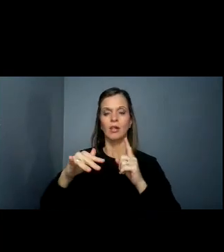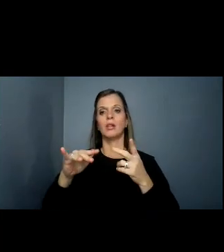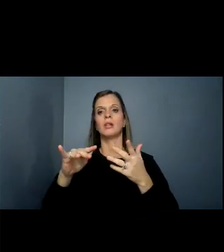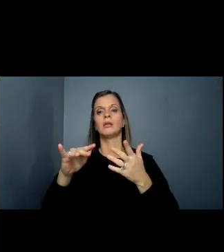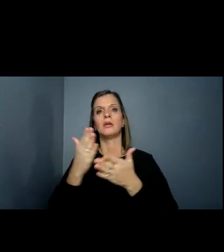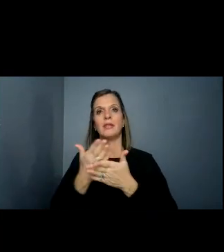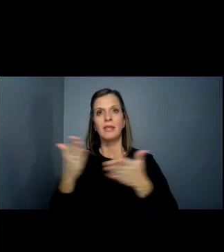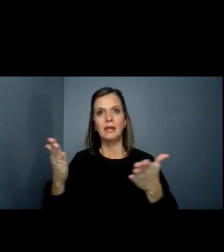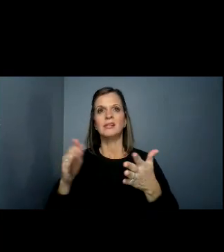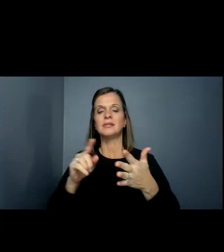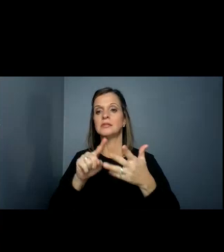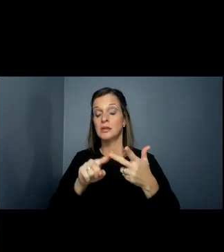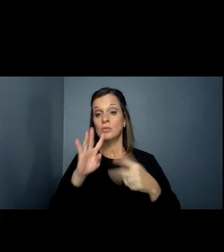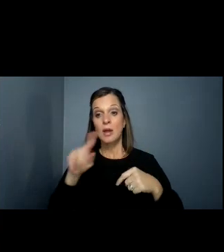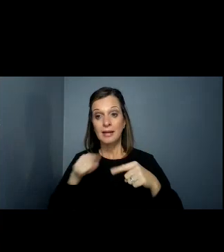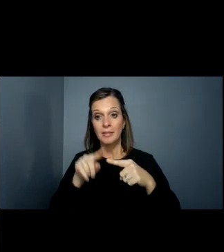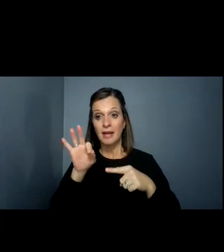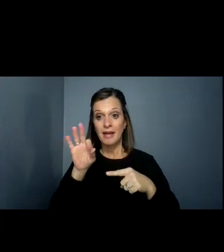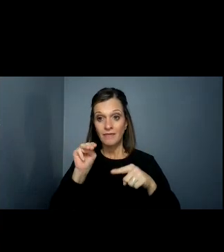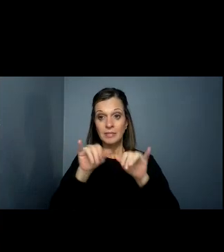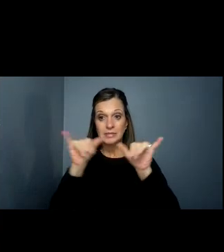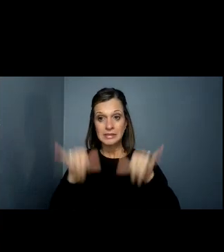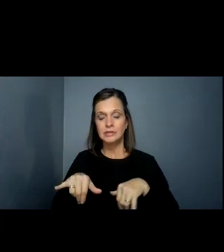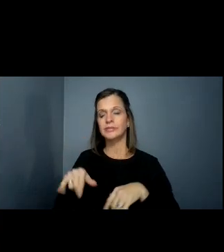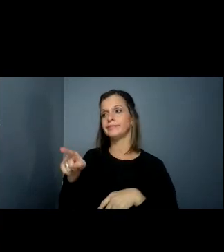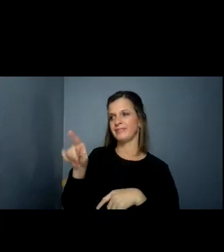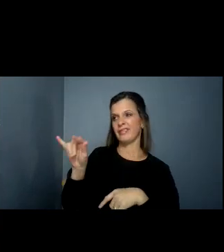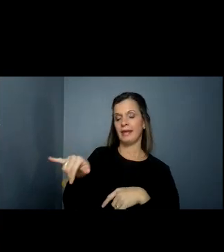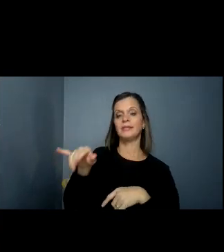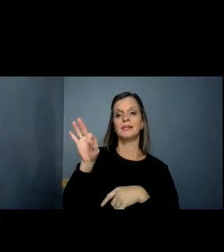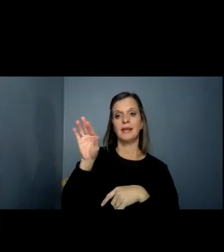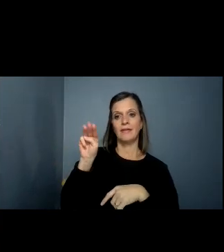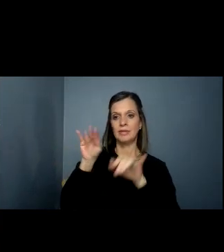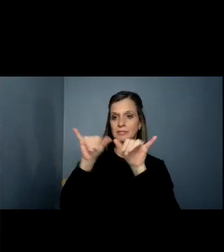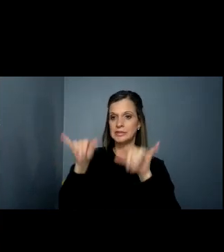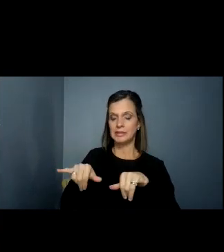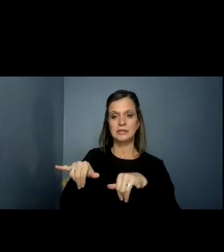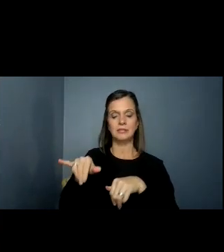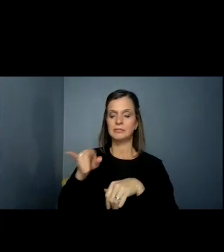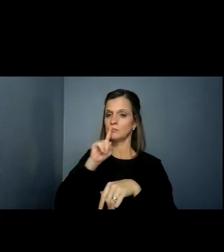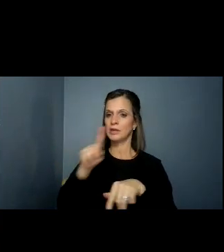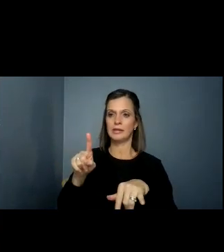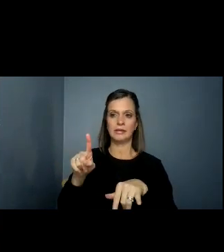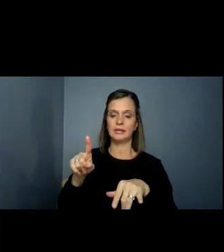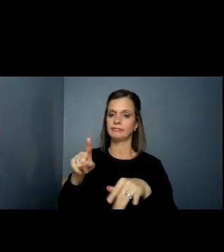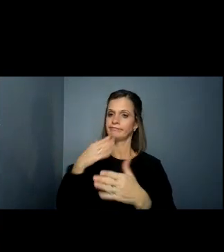All the rest of it's just, you know, look, different learning strategies is good. Like I said, I used to be on top of all of them,